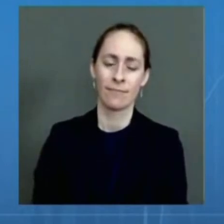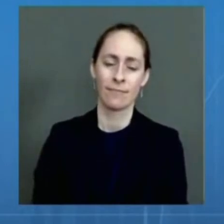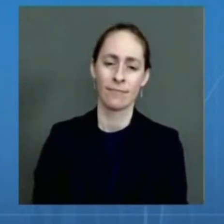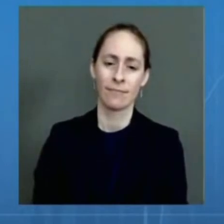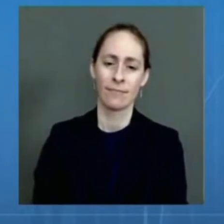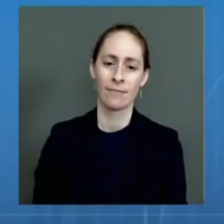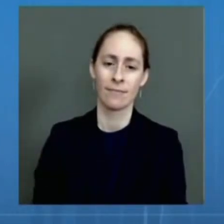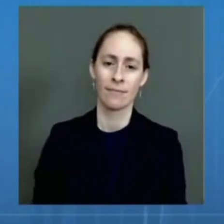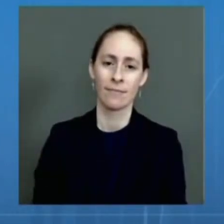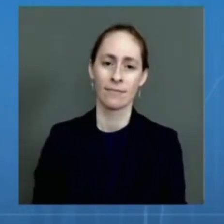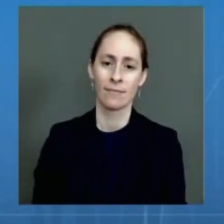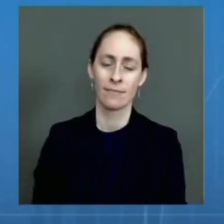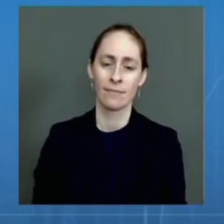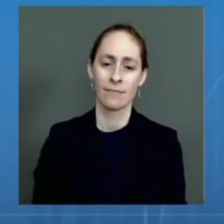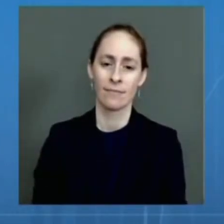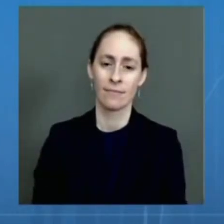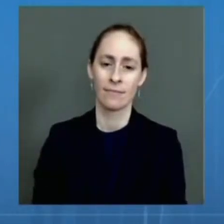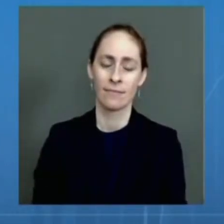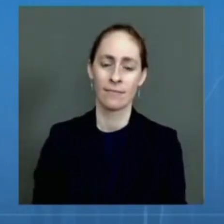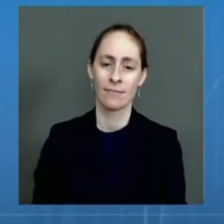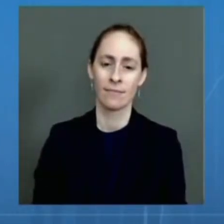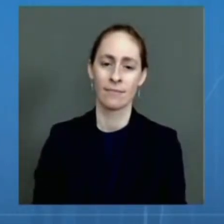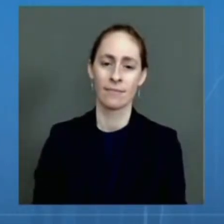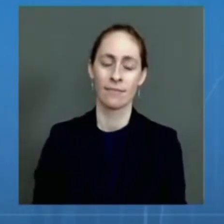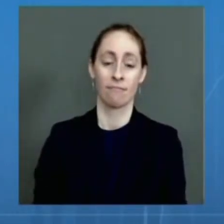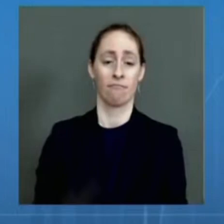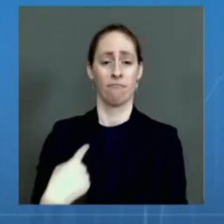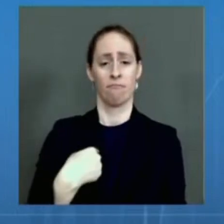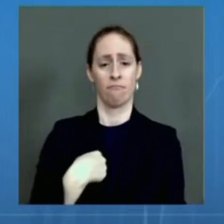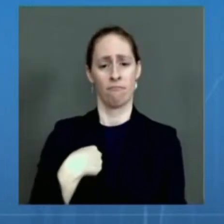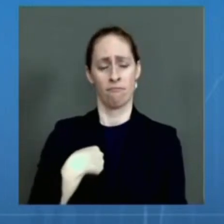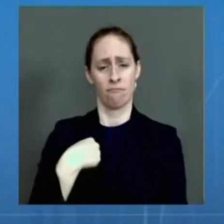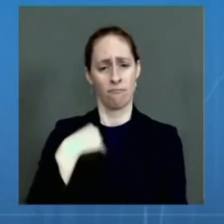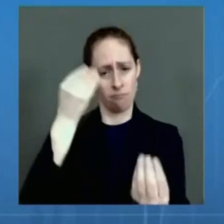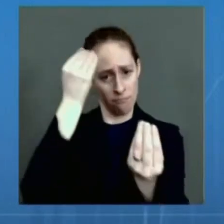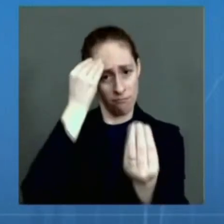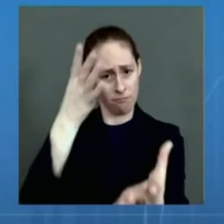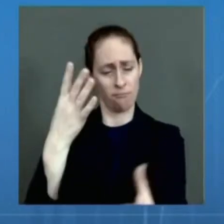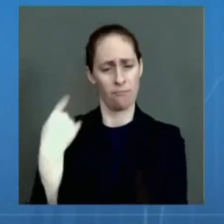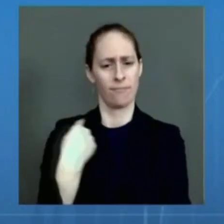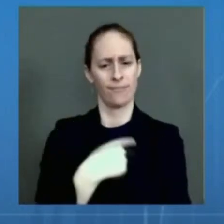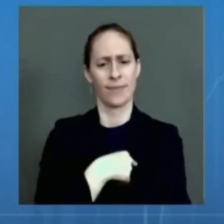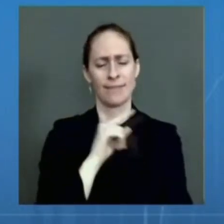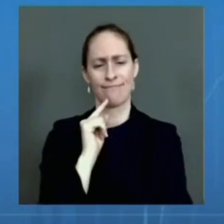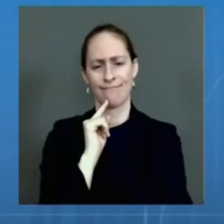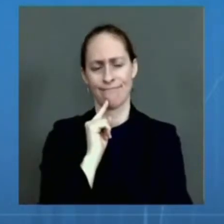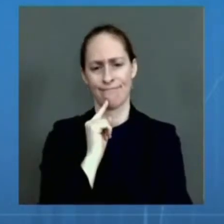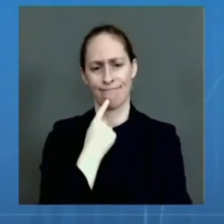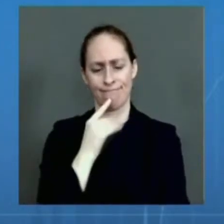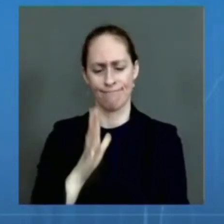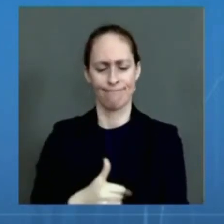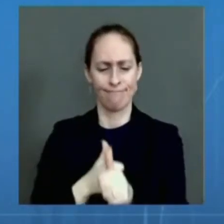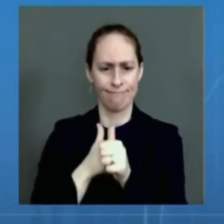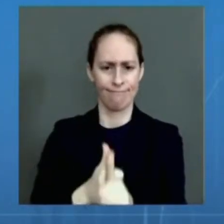LET ME START WITH THE FACT THAT THE U.S. HAS STRICT PROTOCOLS